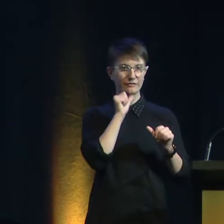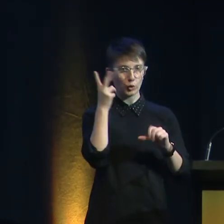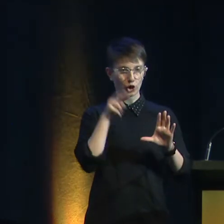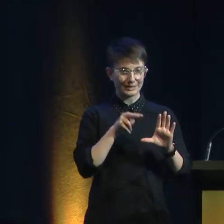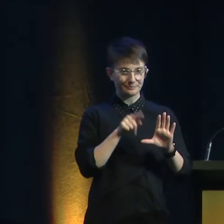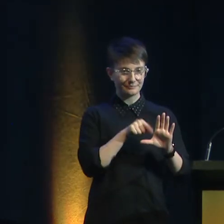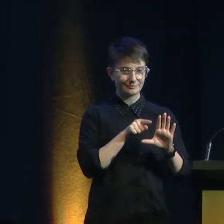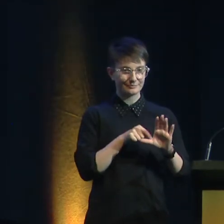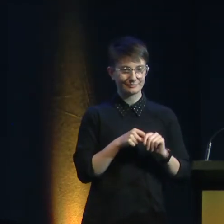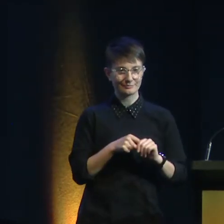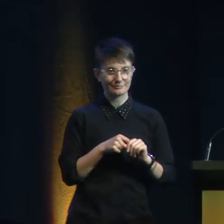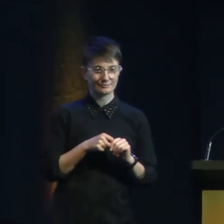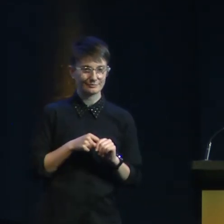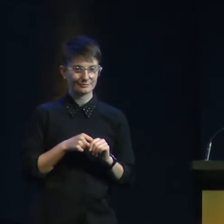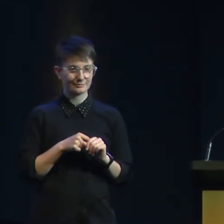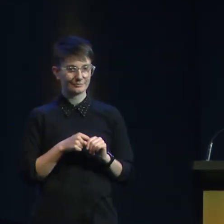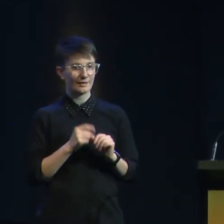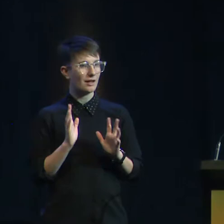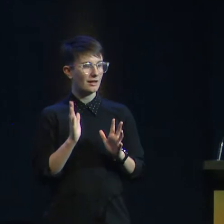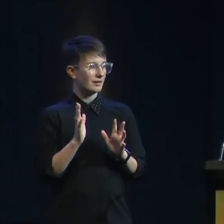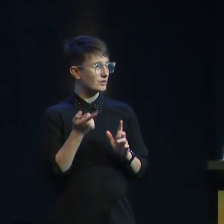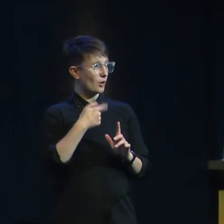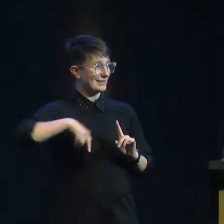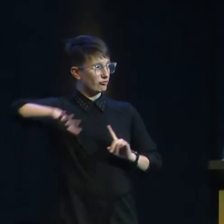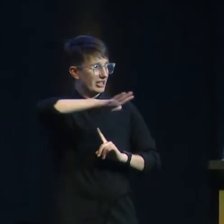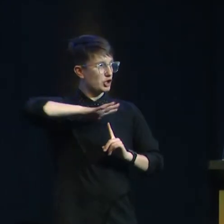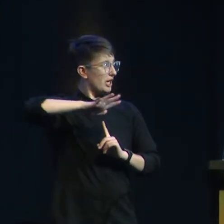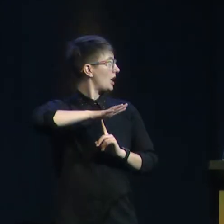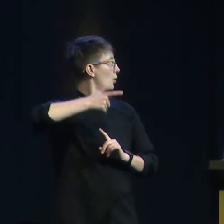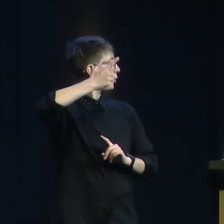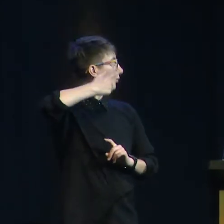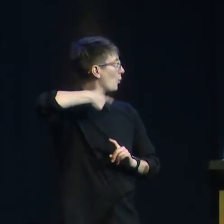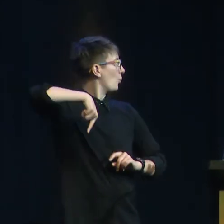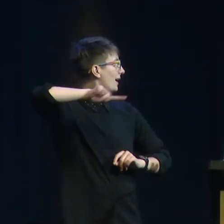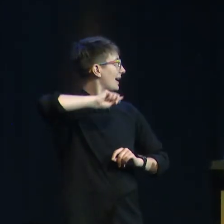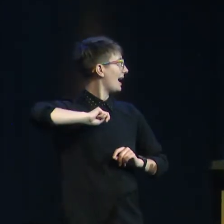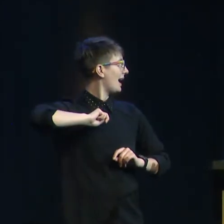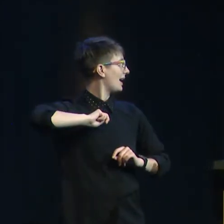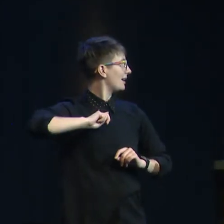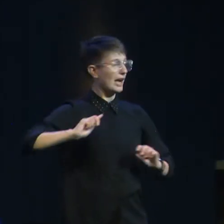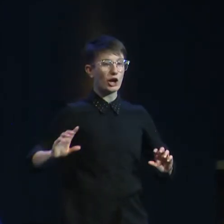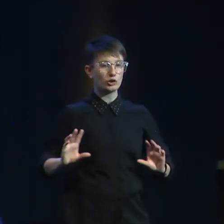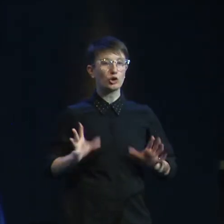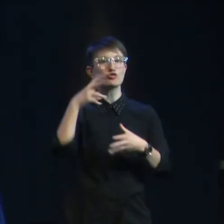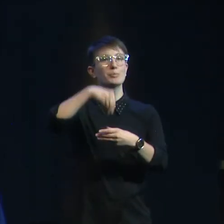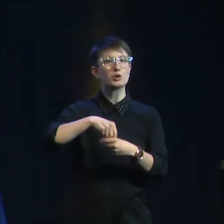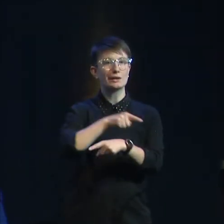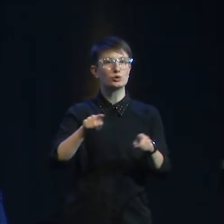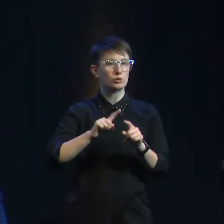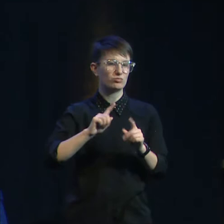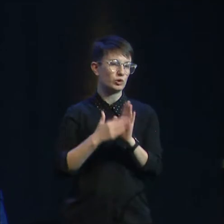to New Zealand, in terms of GDP and prosperity, and that is something that we want to continue.